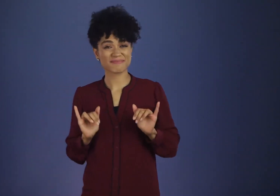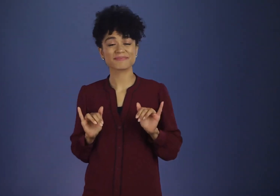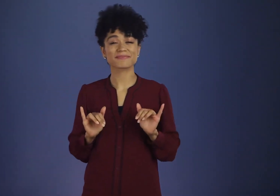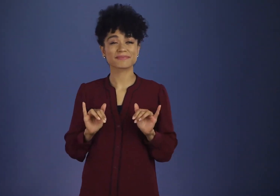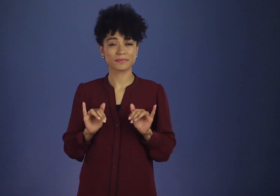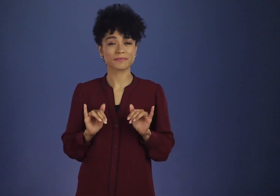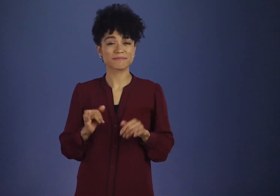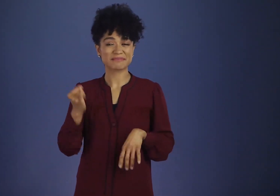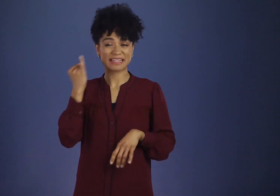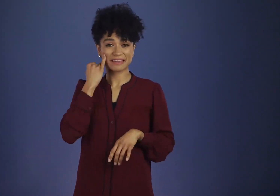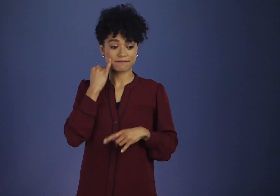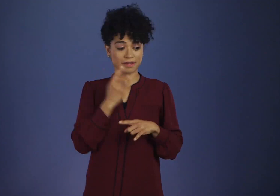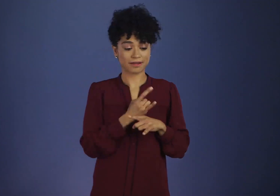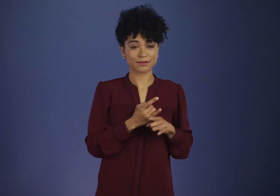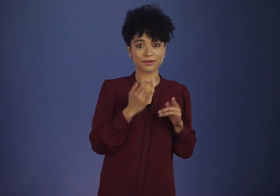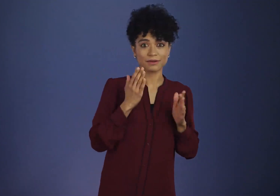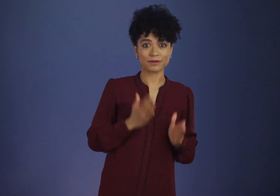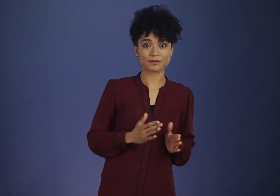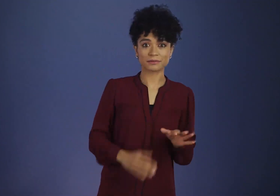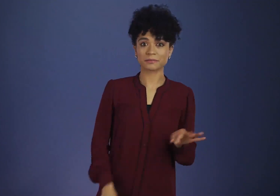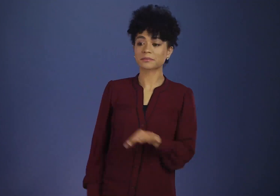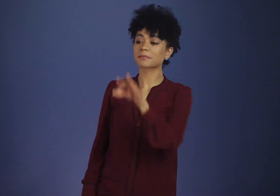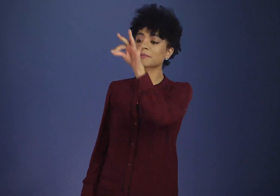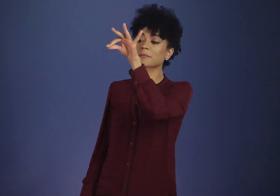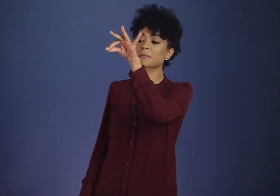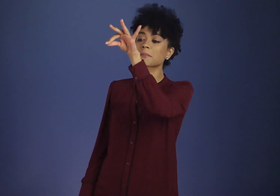It was then discovered that when one alcoholic had planted